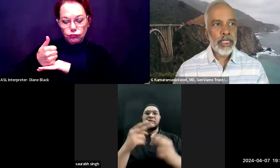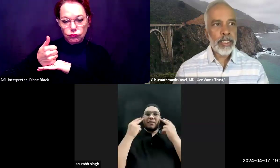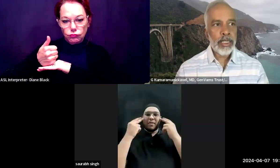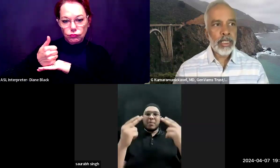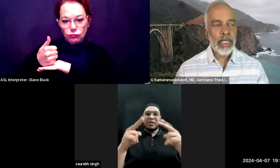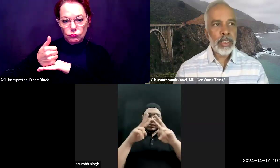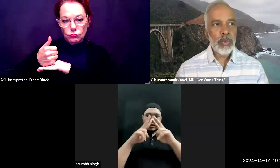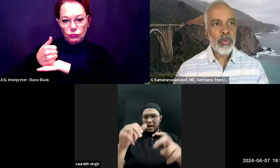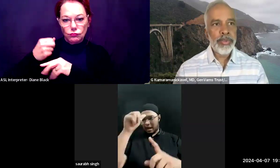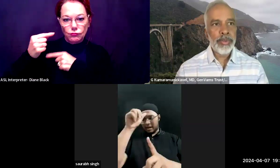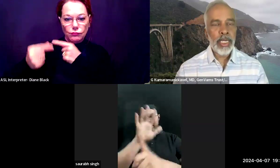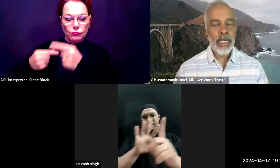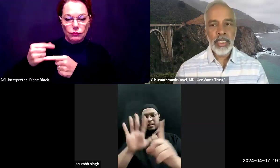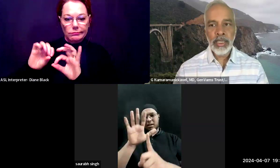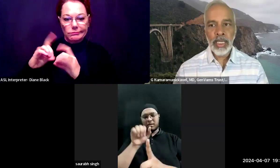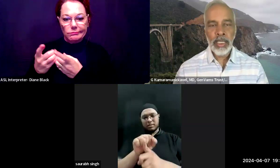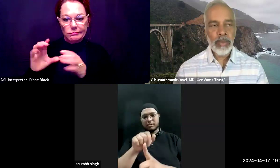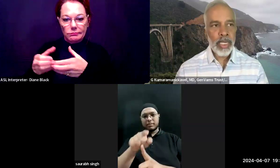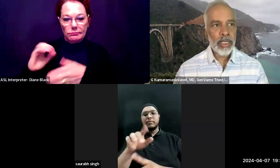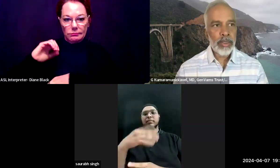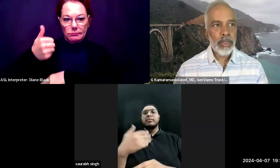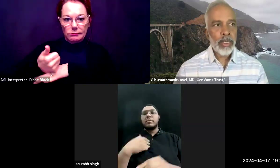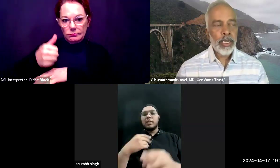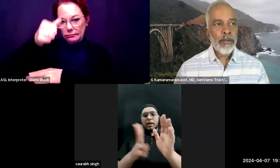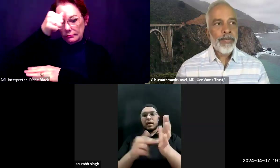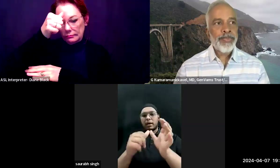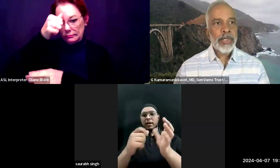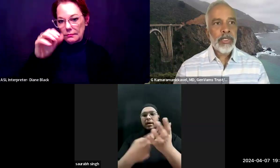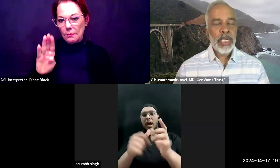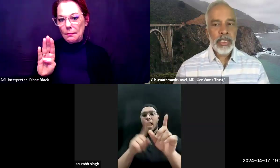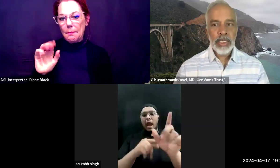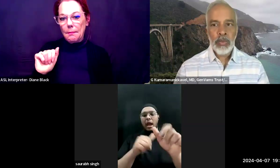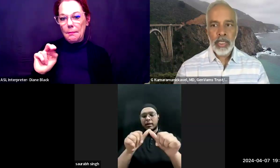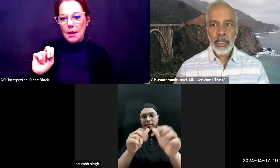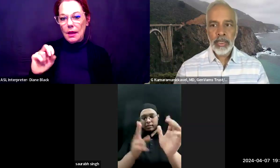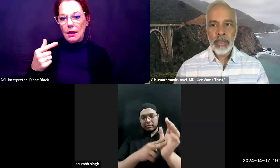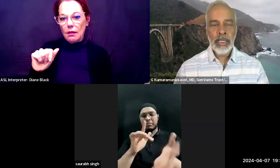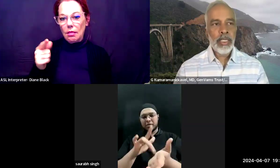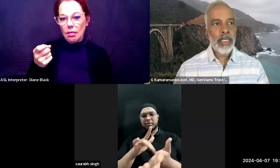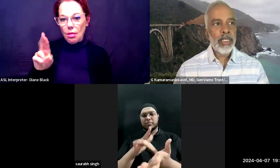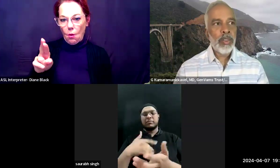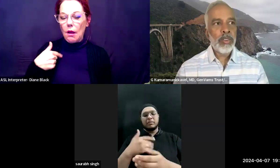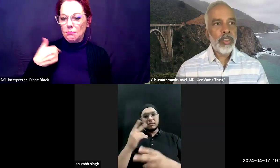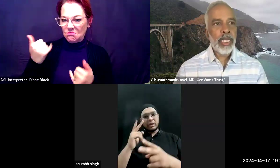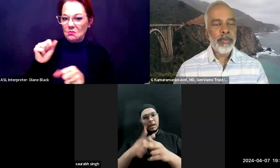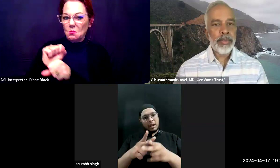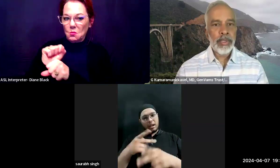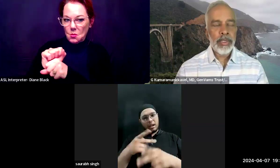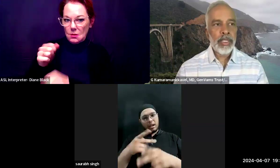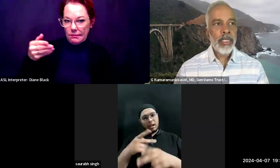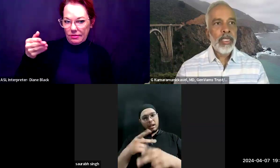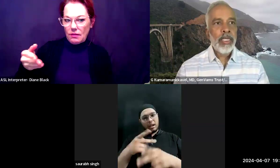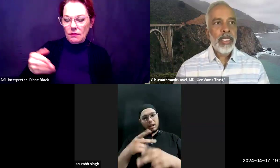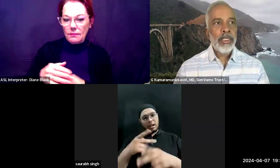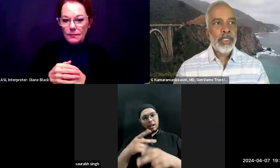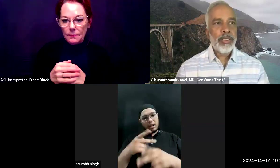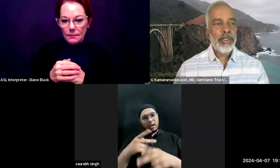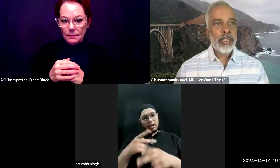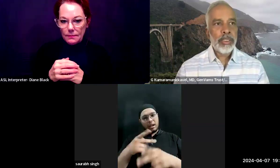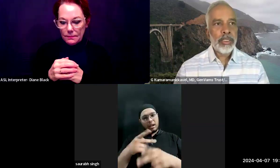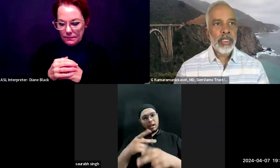India. And then move to Naranaya Nethralaya in Bangalore where I still work. And I also help institutions